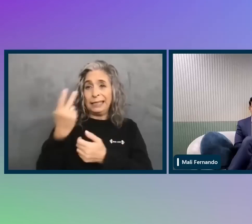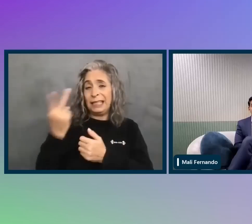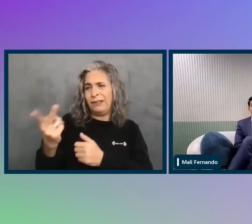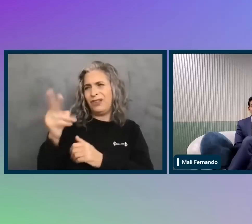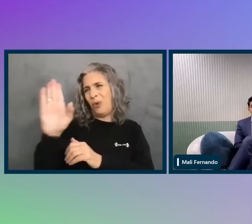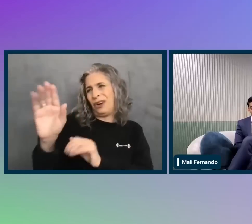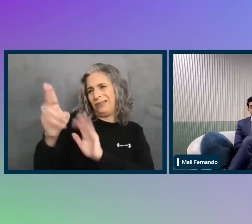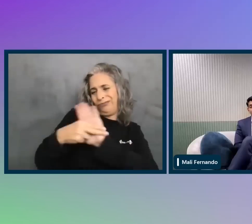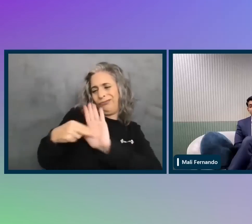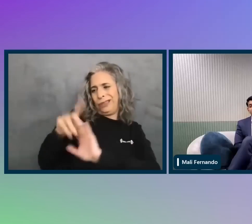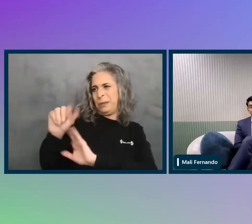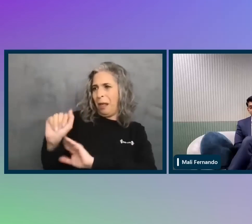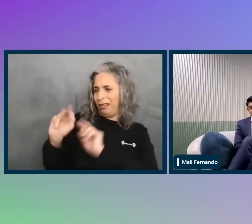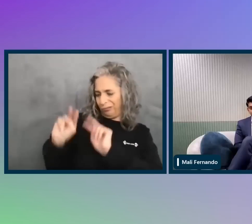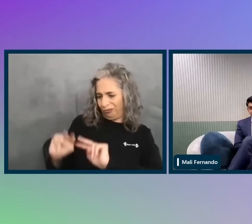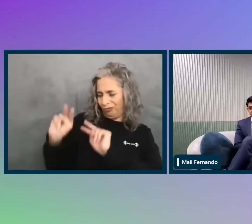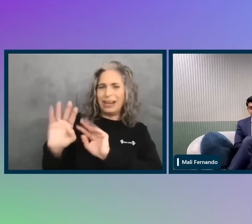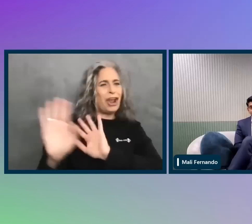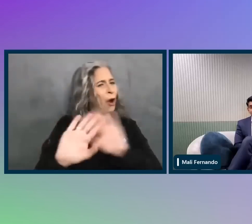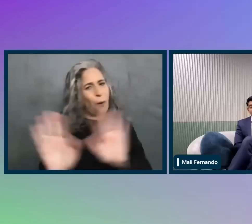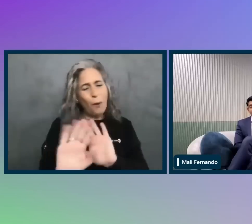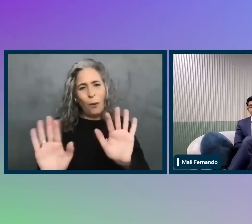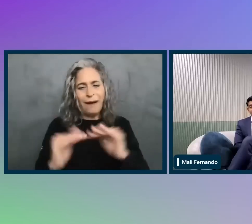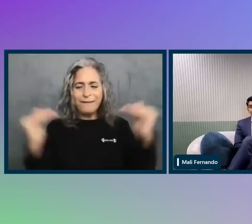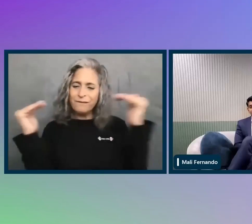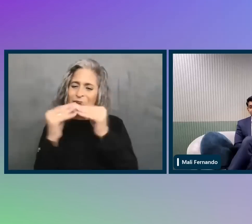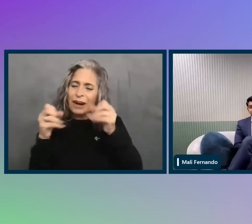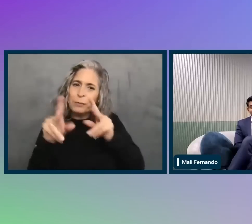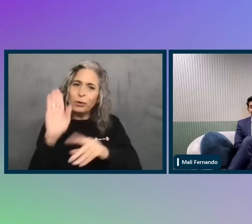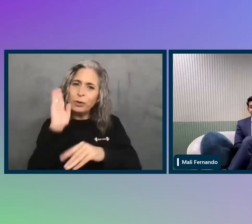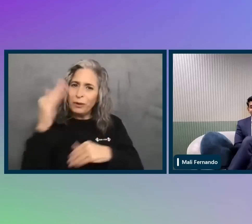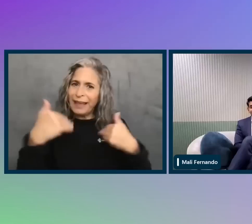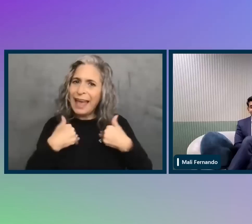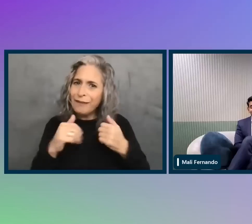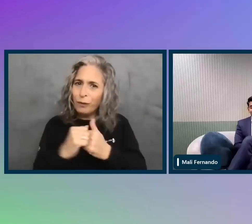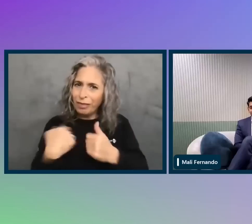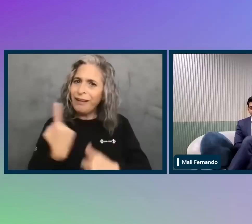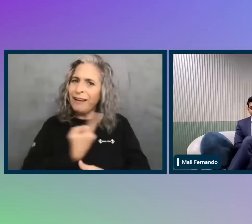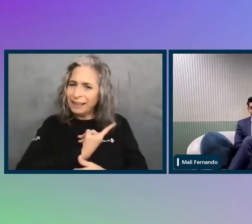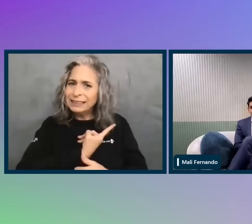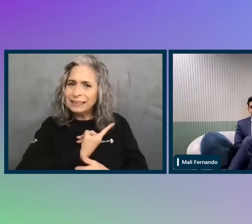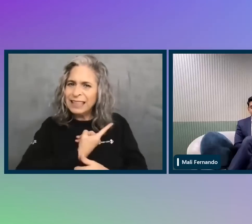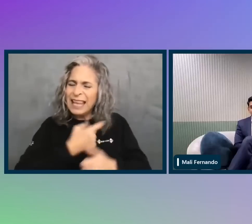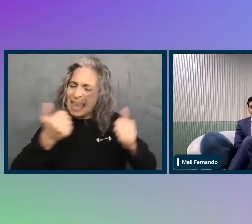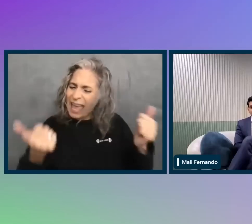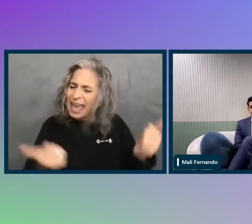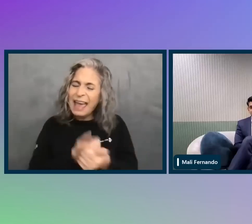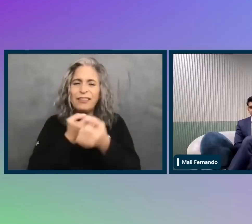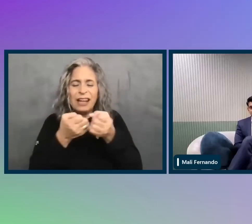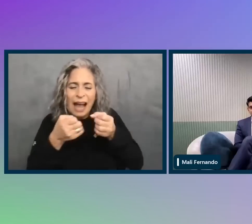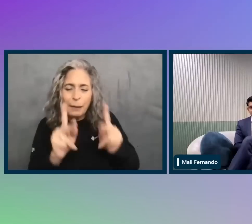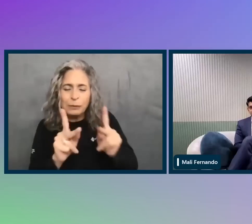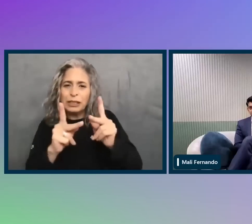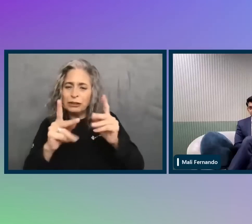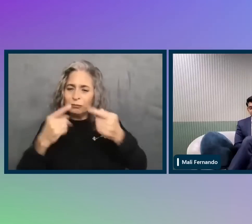and we're gonna give you a fair chance, and we're gonna give you every opportunity to succeed within this organization.